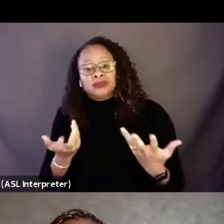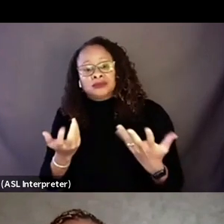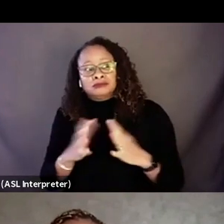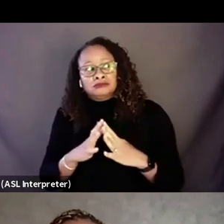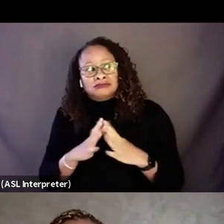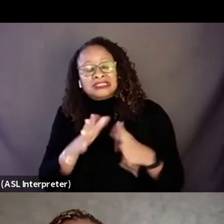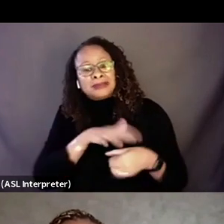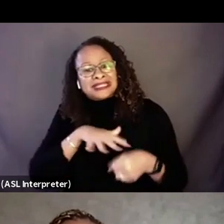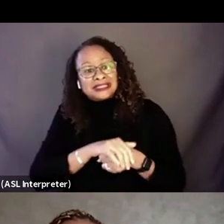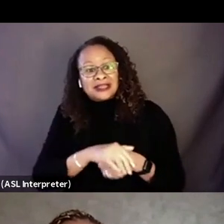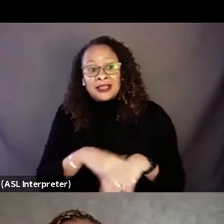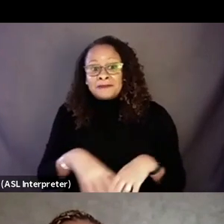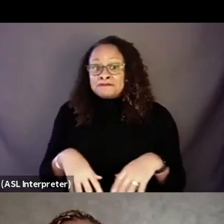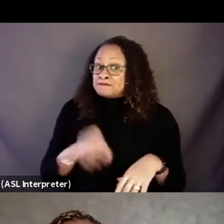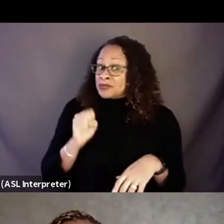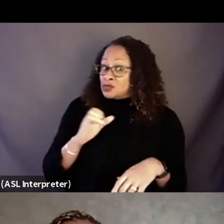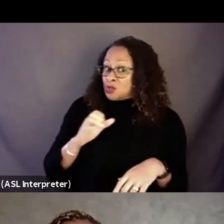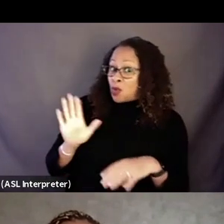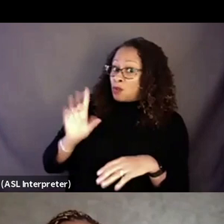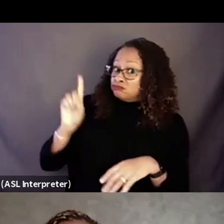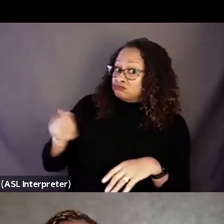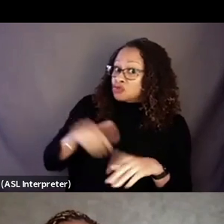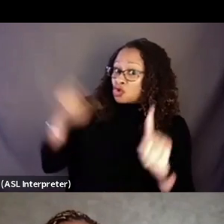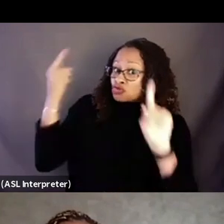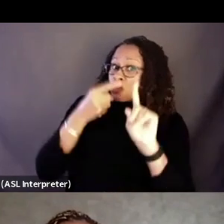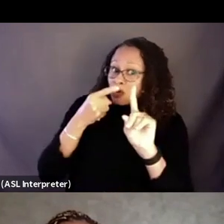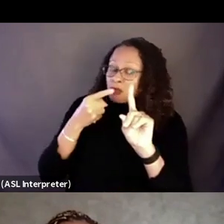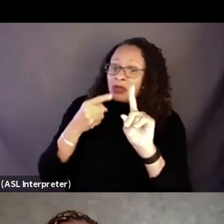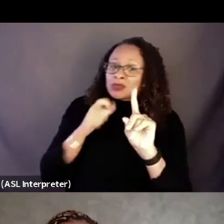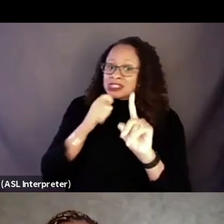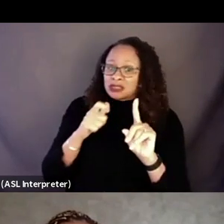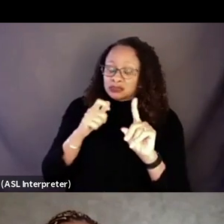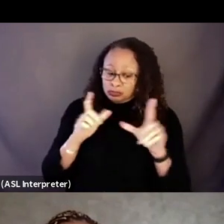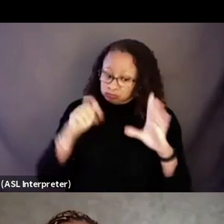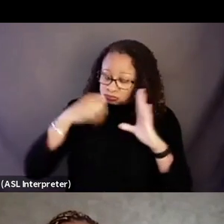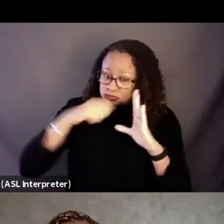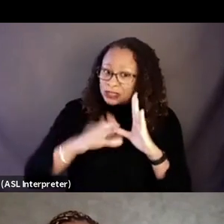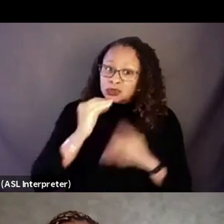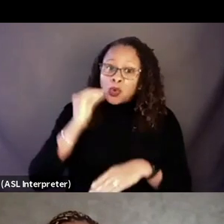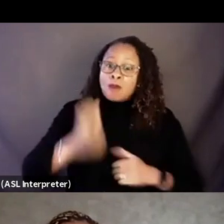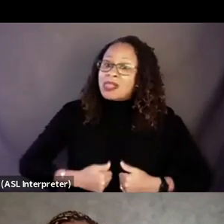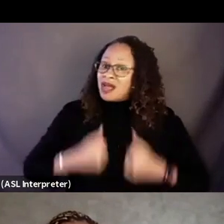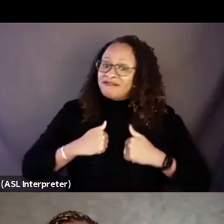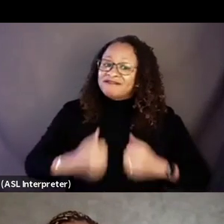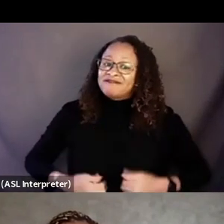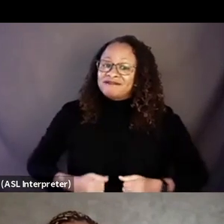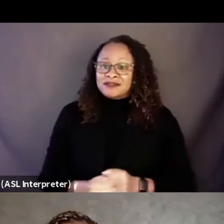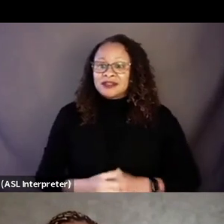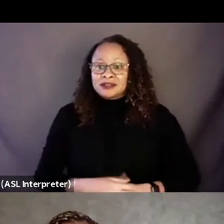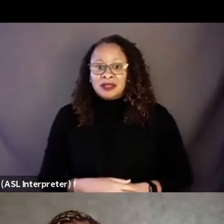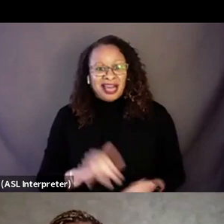So you didn't set off to capture his home life? No, that was seven years ago.